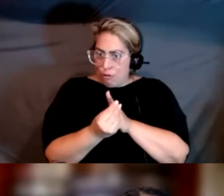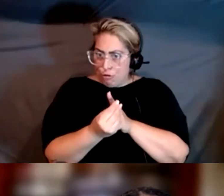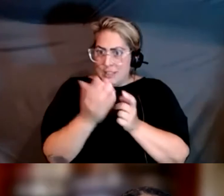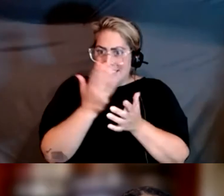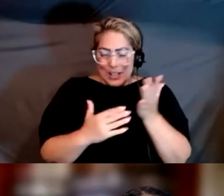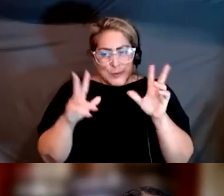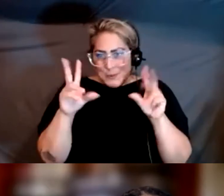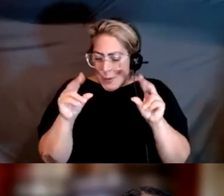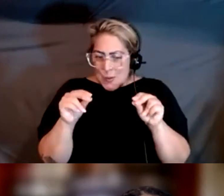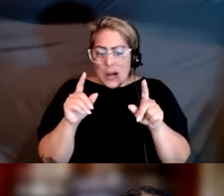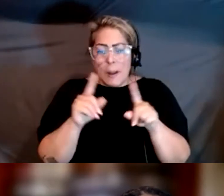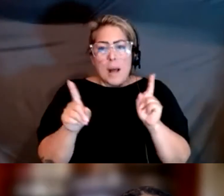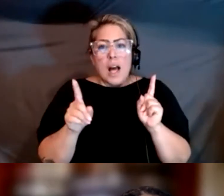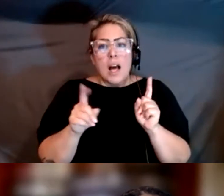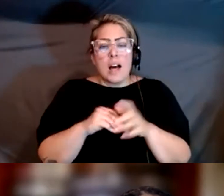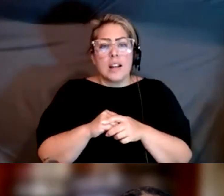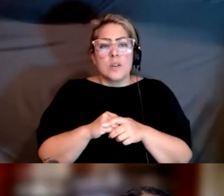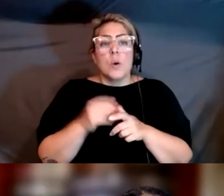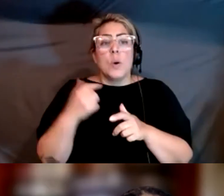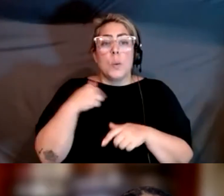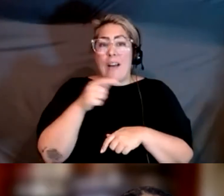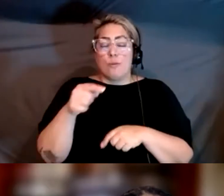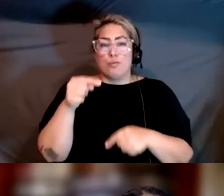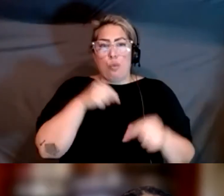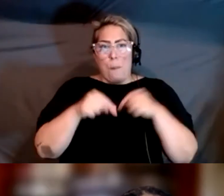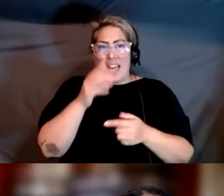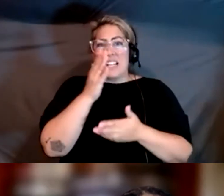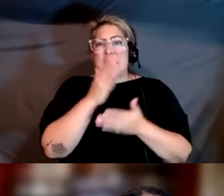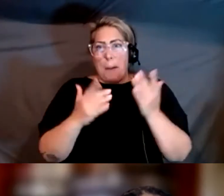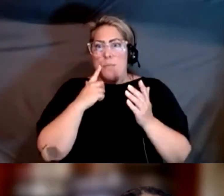rollback some of the restrictions we have seen last year. Nobody knows that.